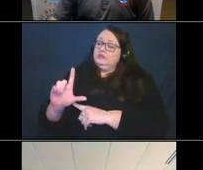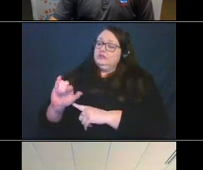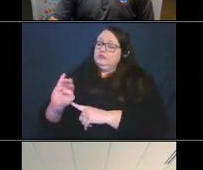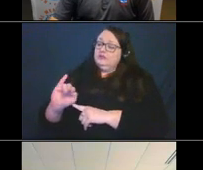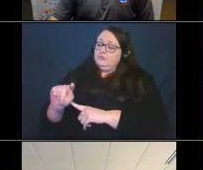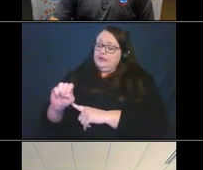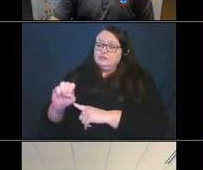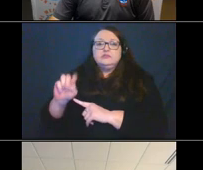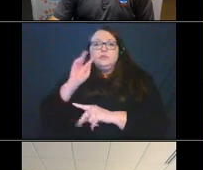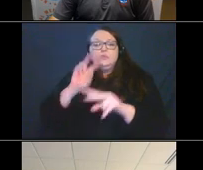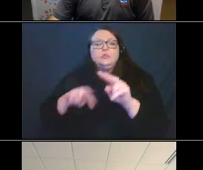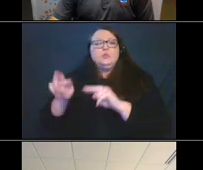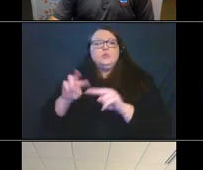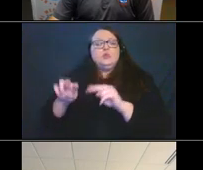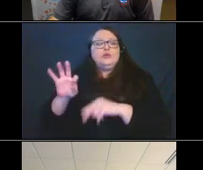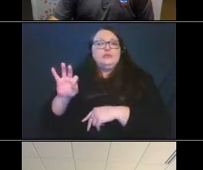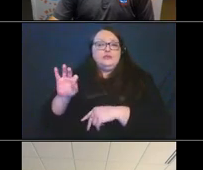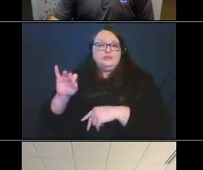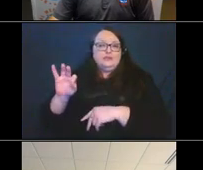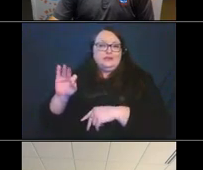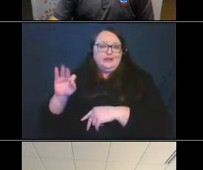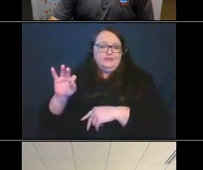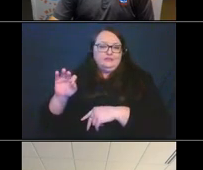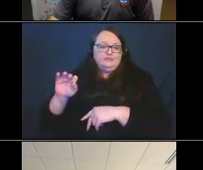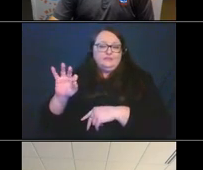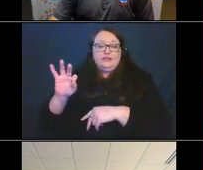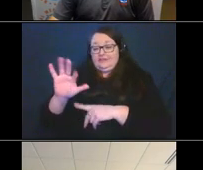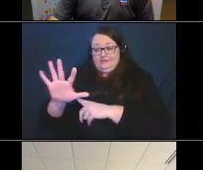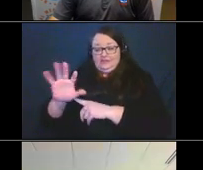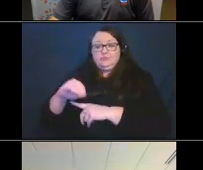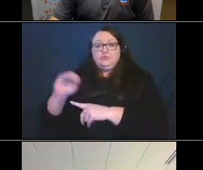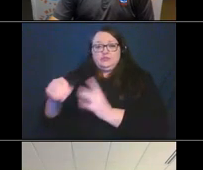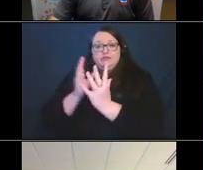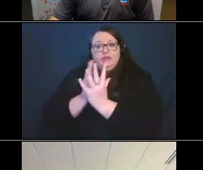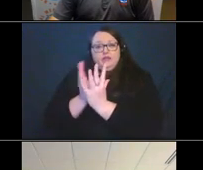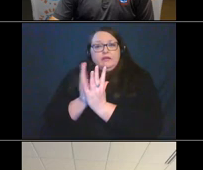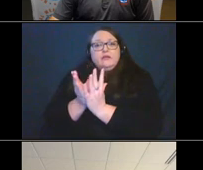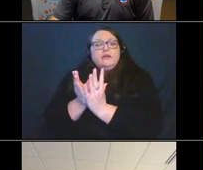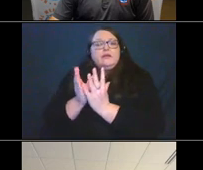with, in terms of the 95th percentile, and re-deriving those along with incorporating the